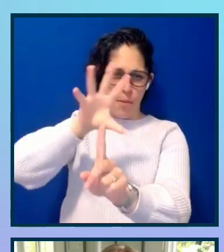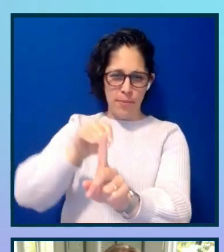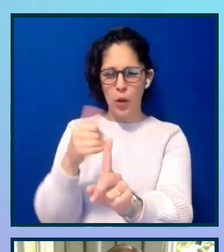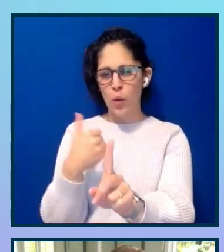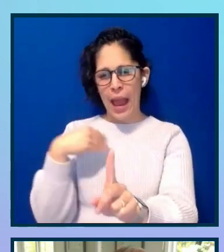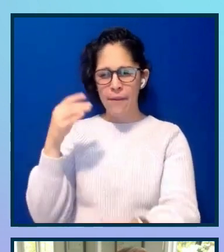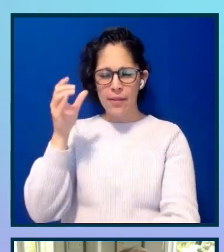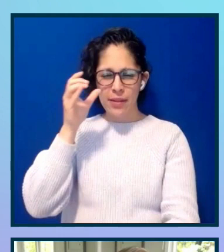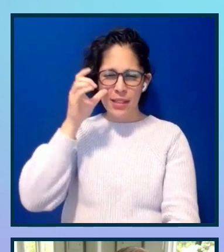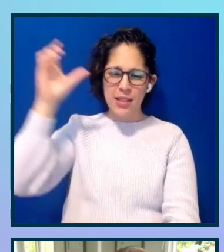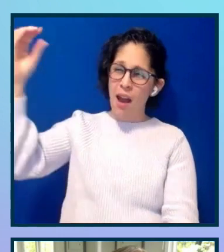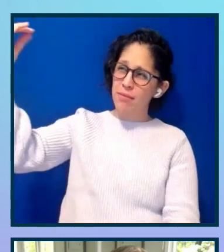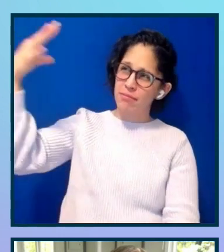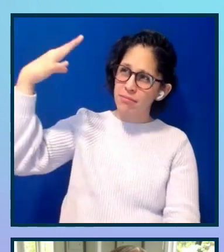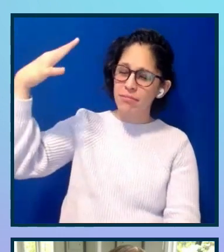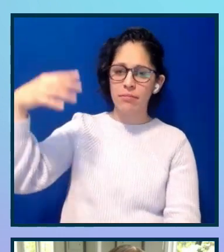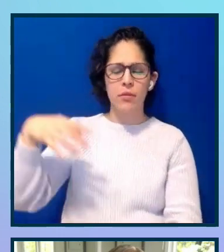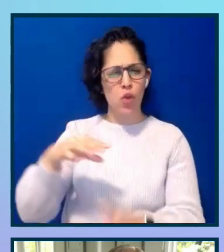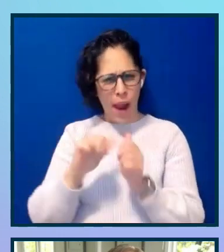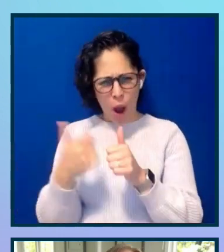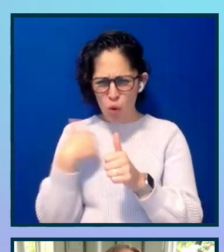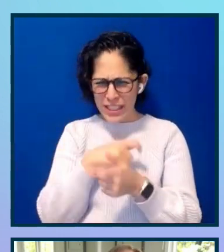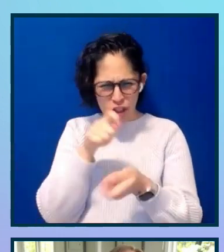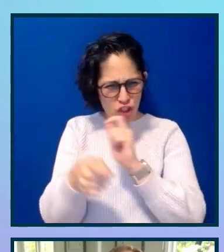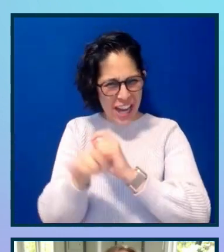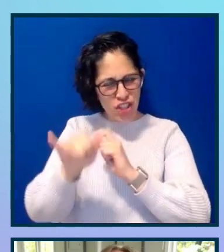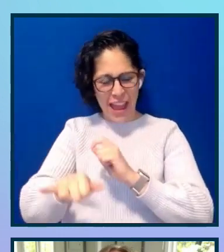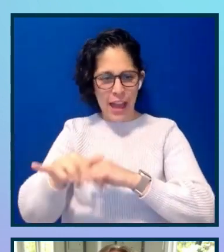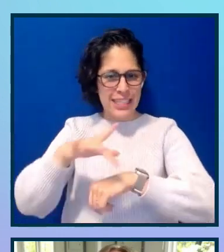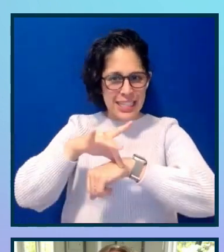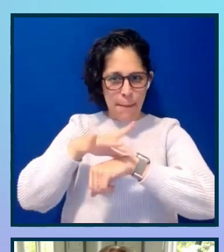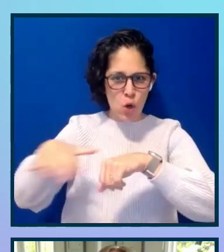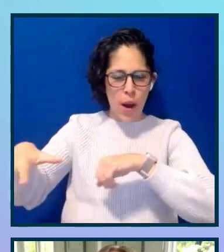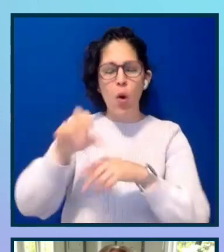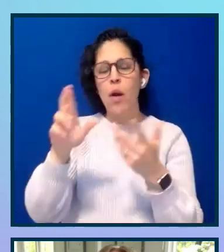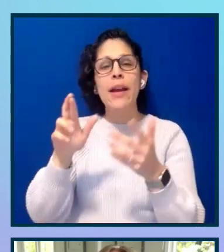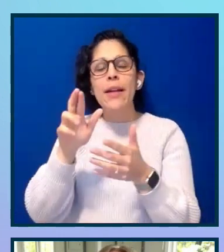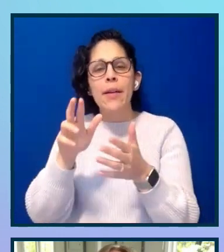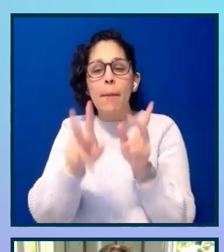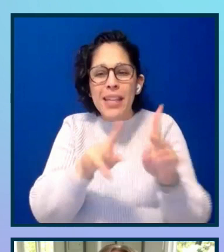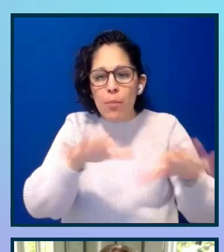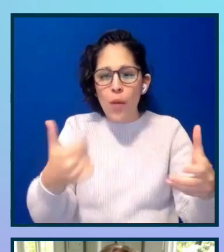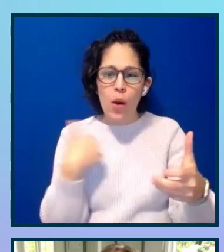and so how would we go about changing the demographics that we're targeting and running through,